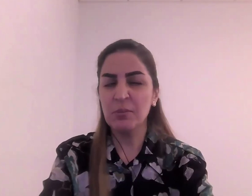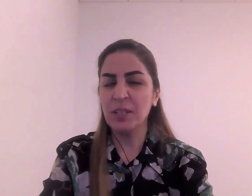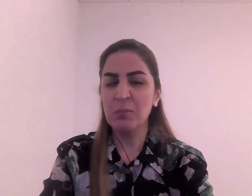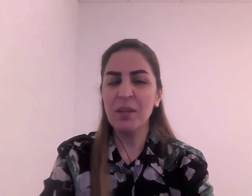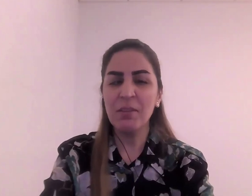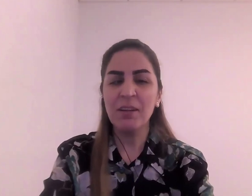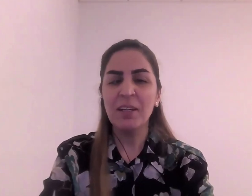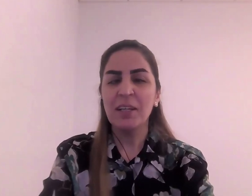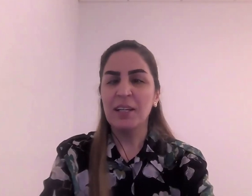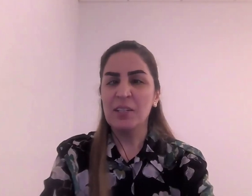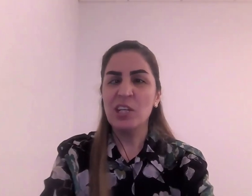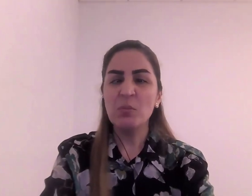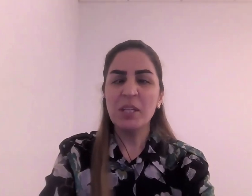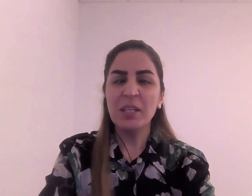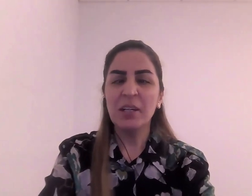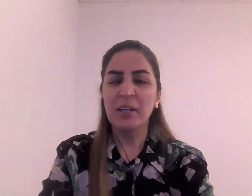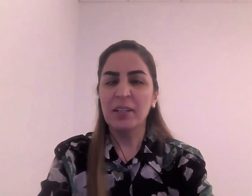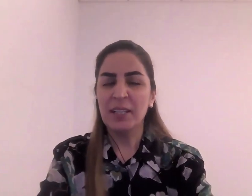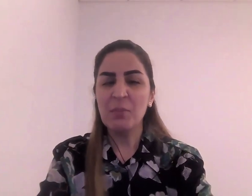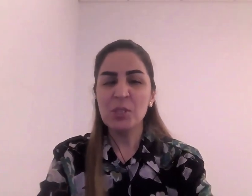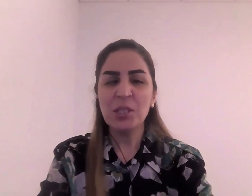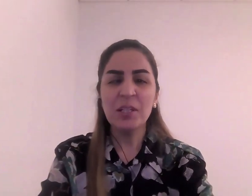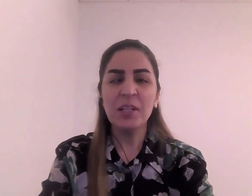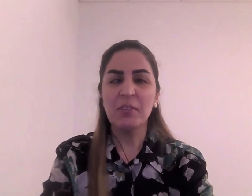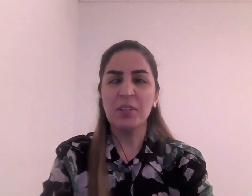of our interpreters, Christopher and Beth and Jamie